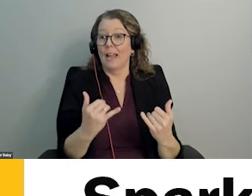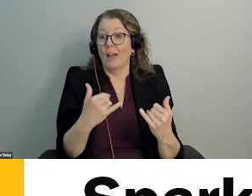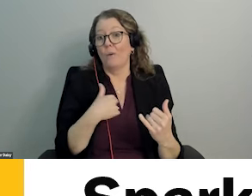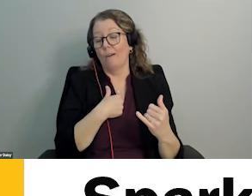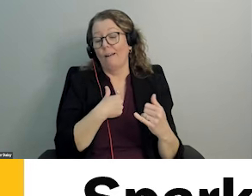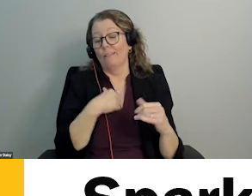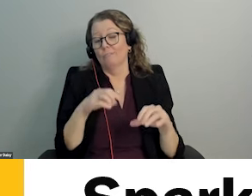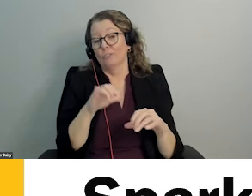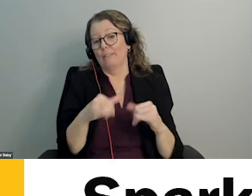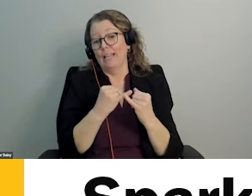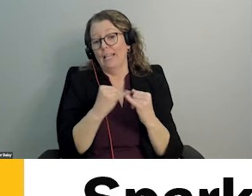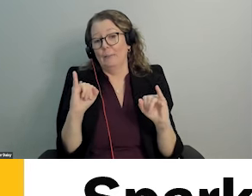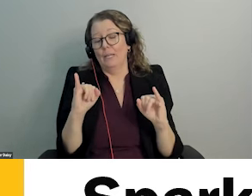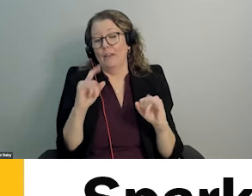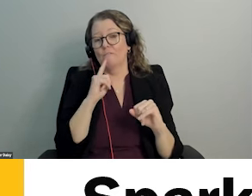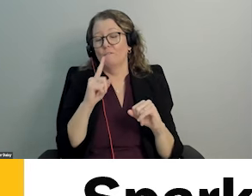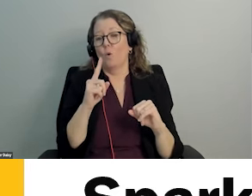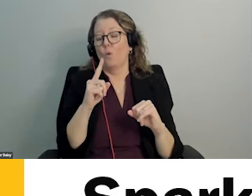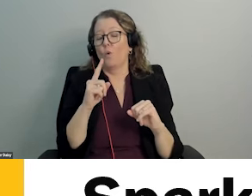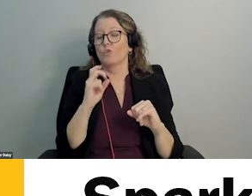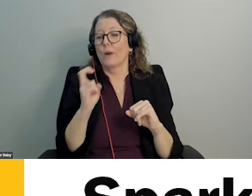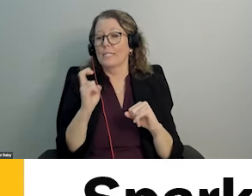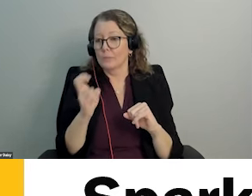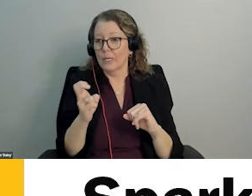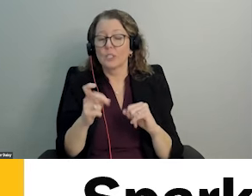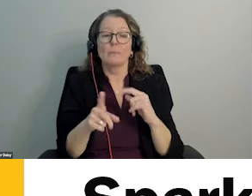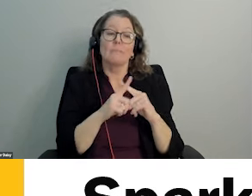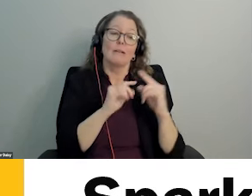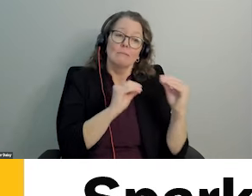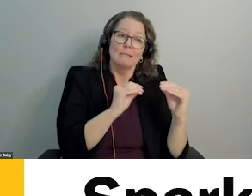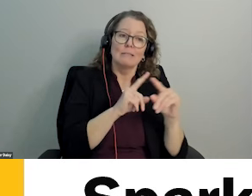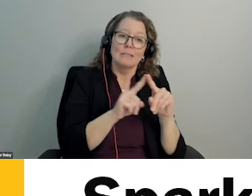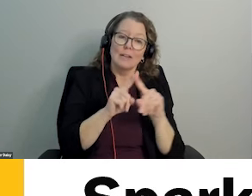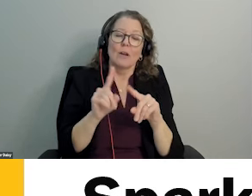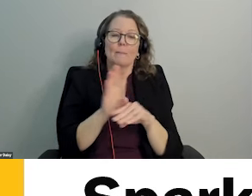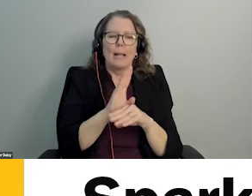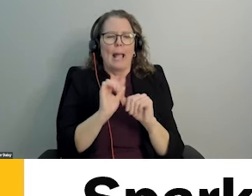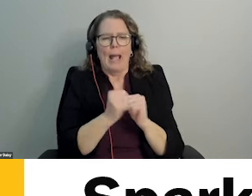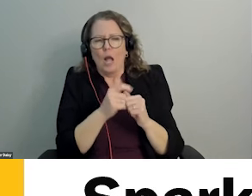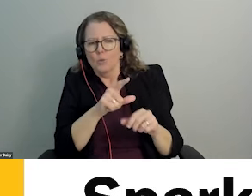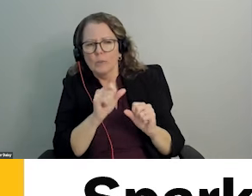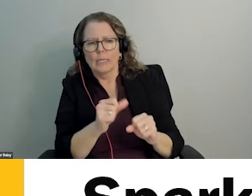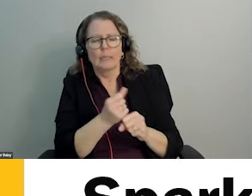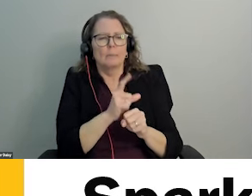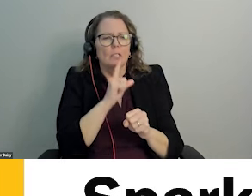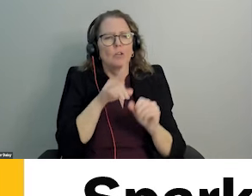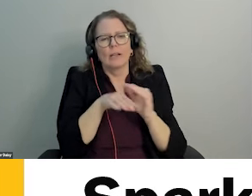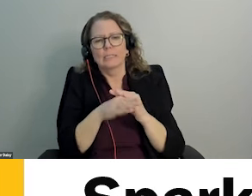of working primarily in the transportation industry, but also teaching organizations how to build accessibility/disability inclusion